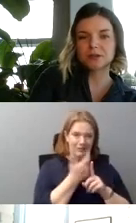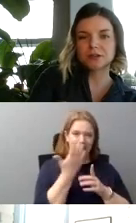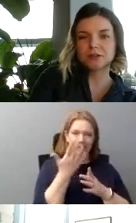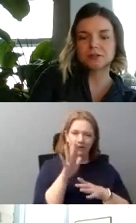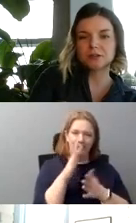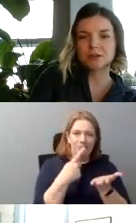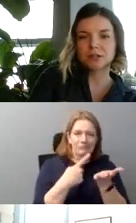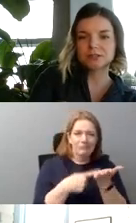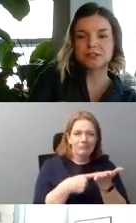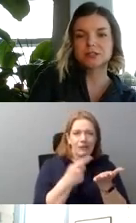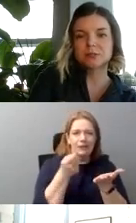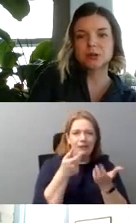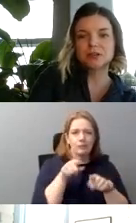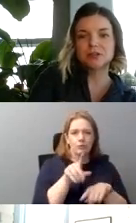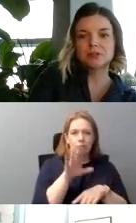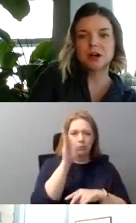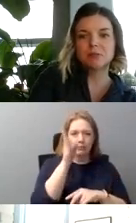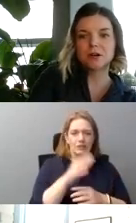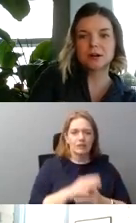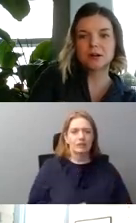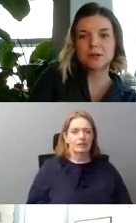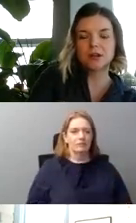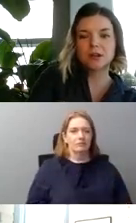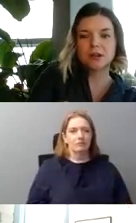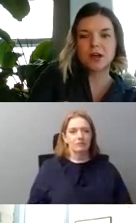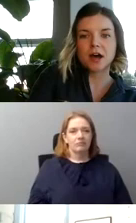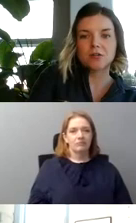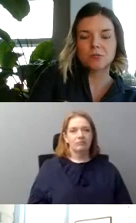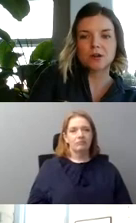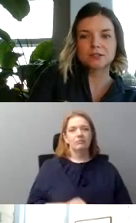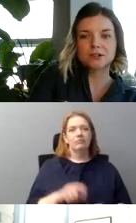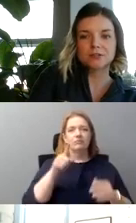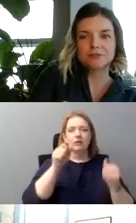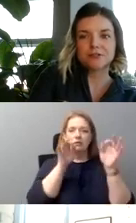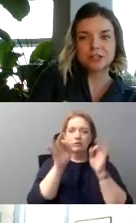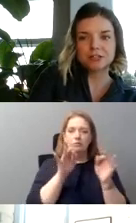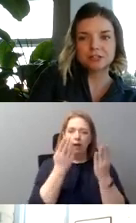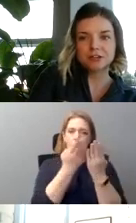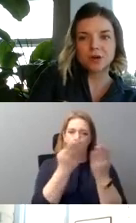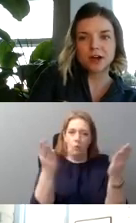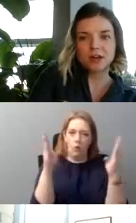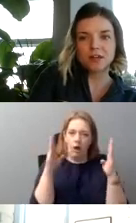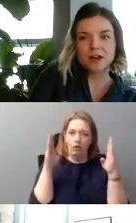during your presentation but can you talk more about how the walls are refinished and why they